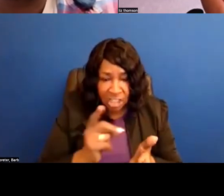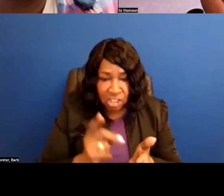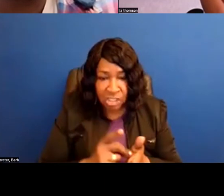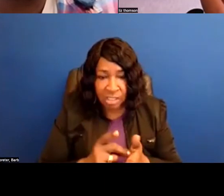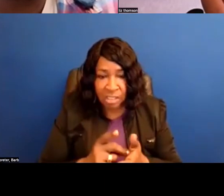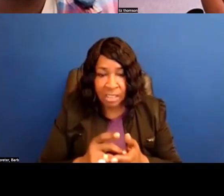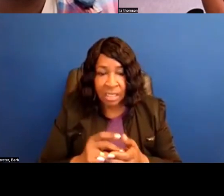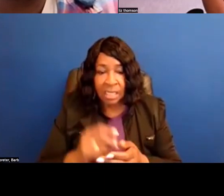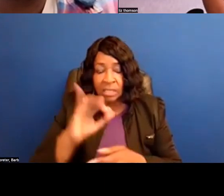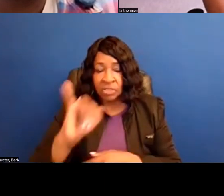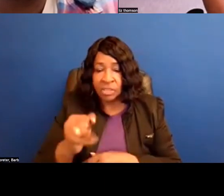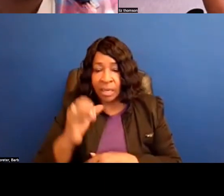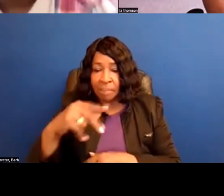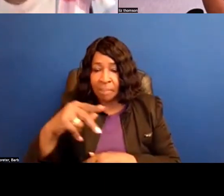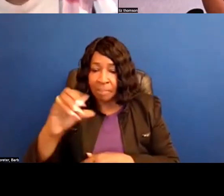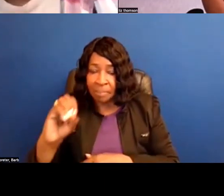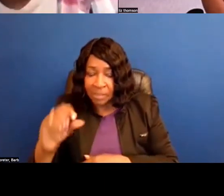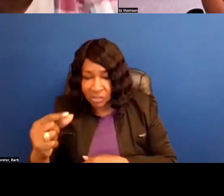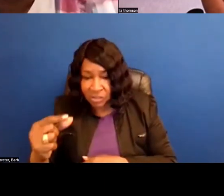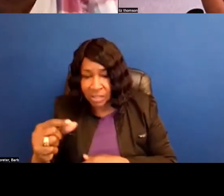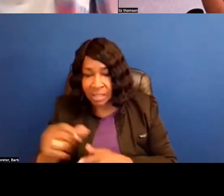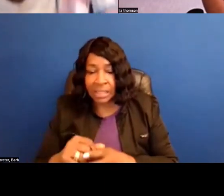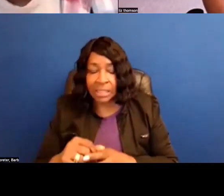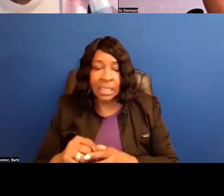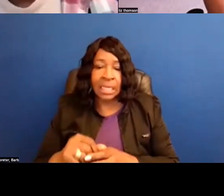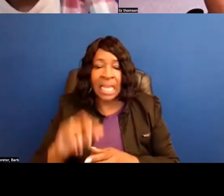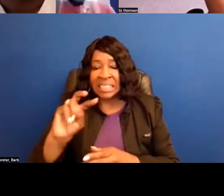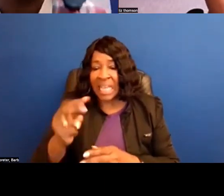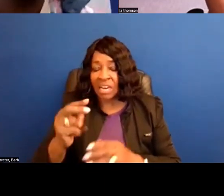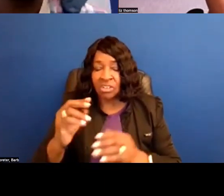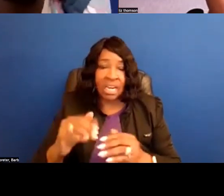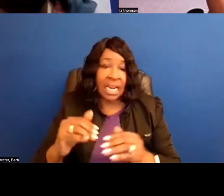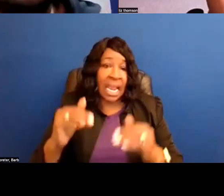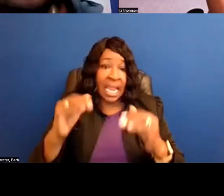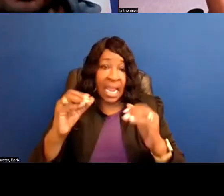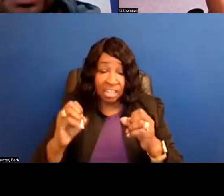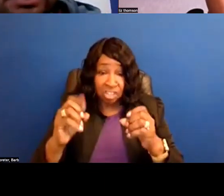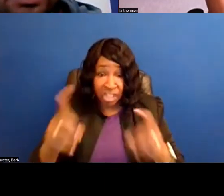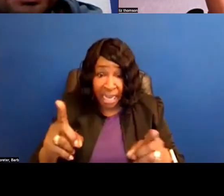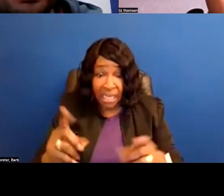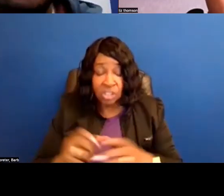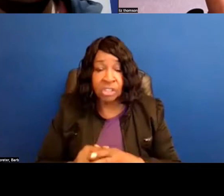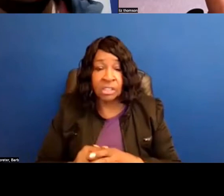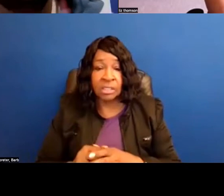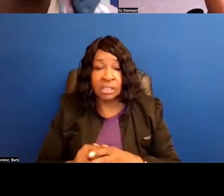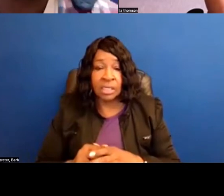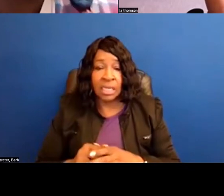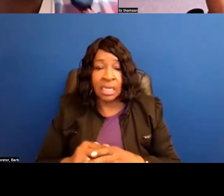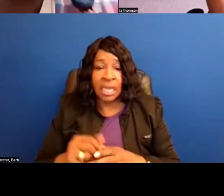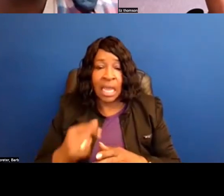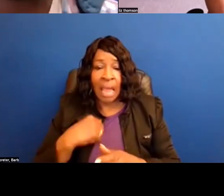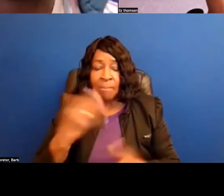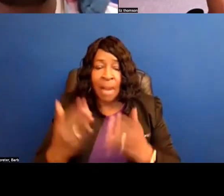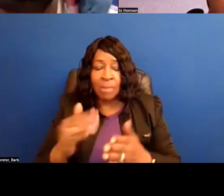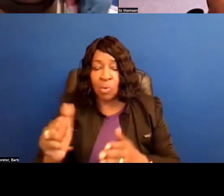the Journal for Postsecondary Education and Disability. I will probably not get mine done this summer